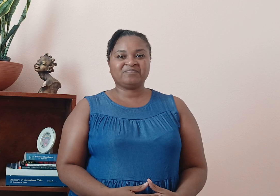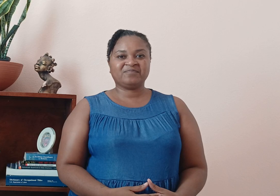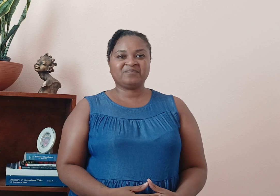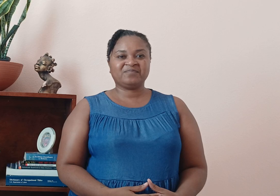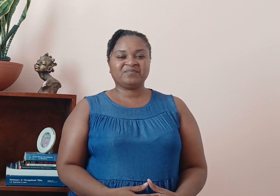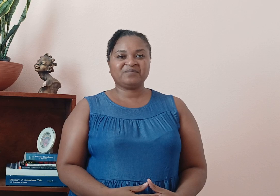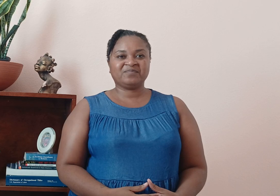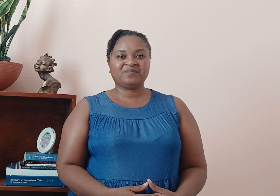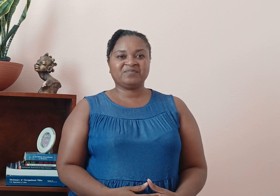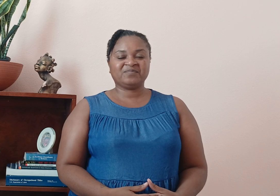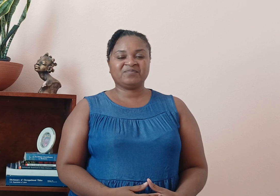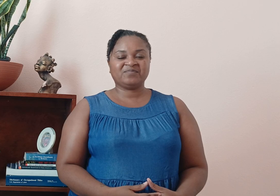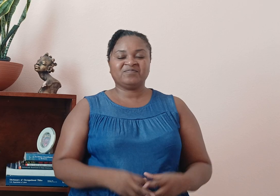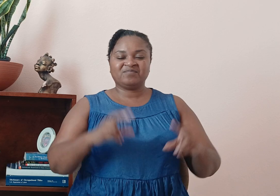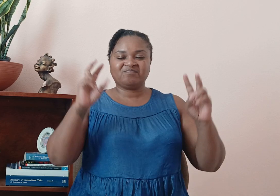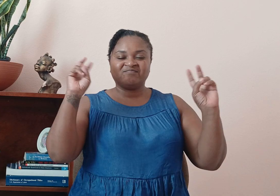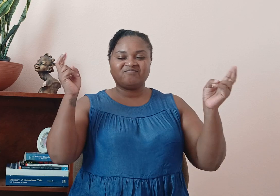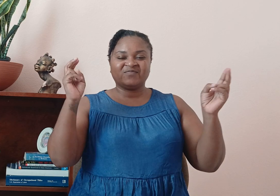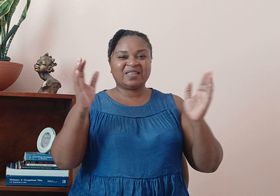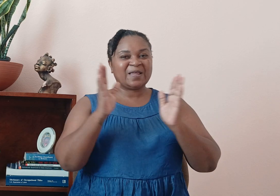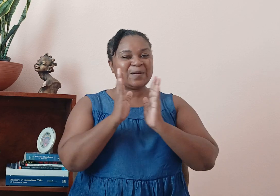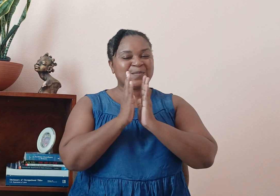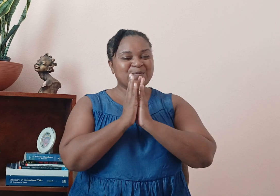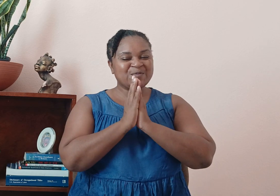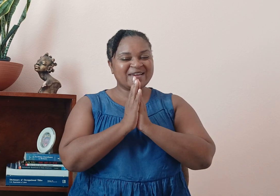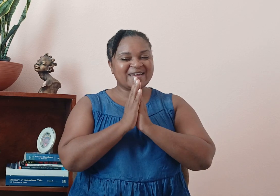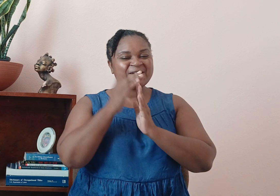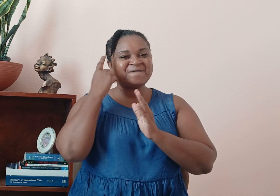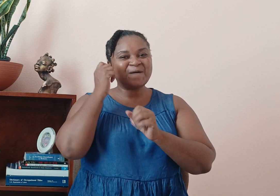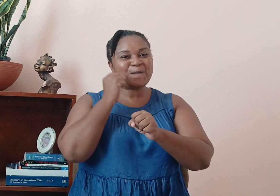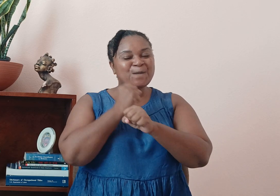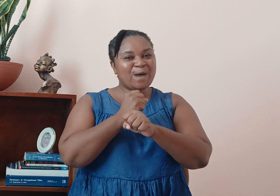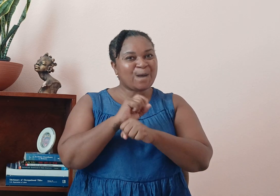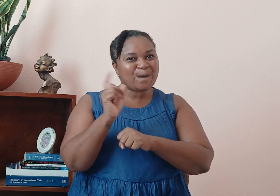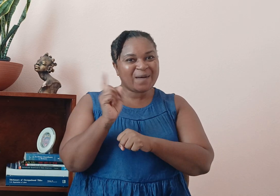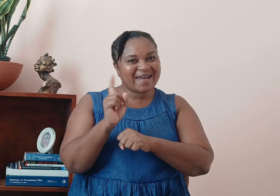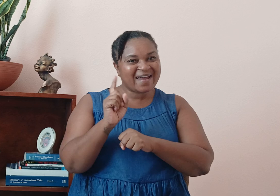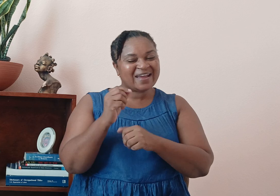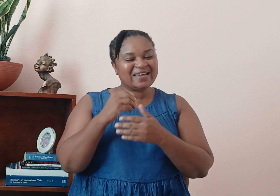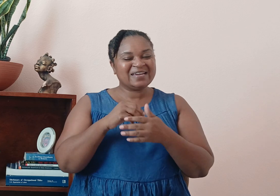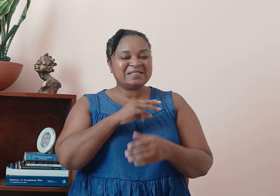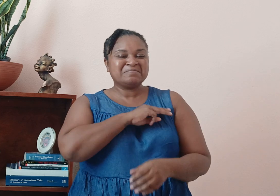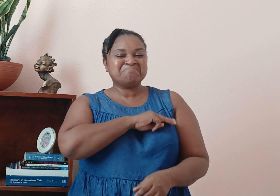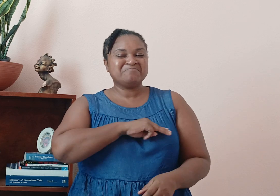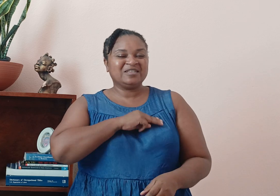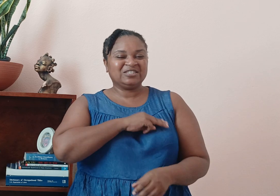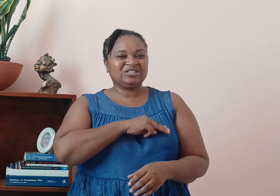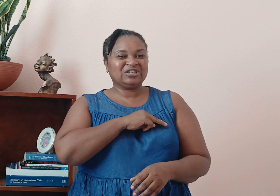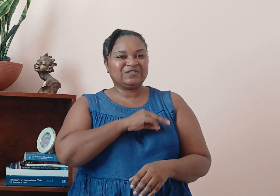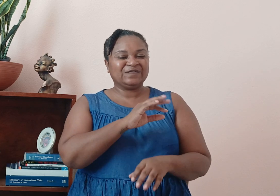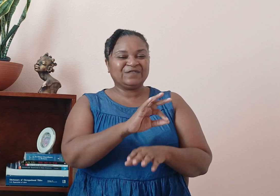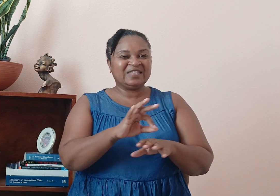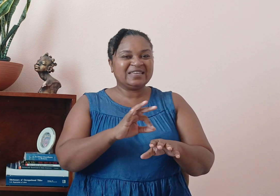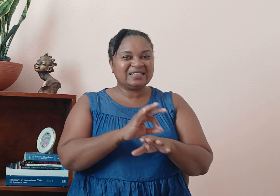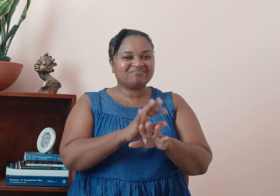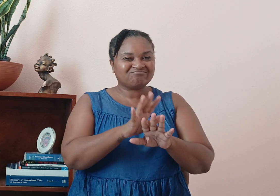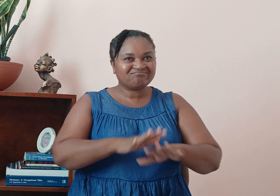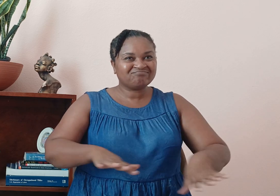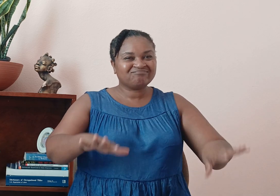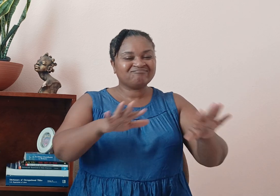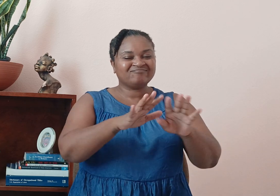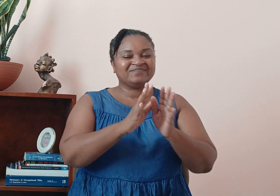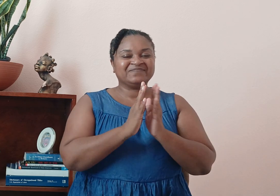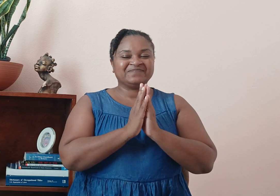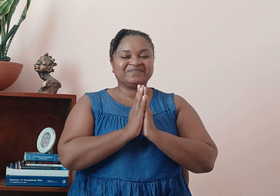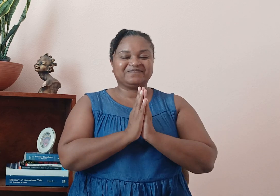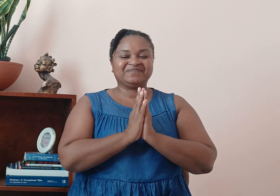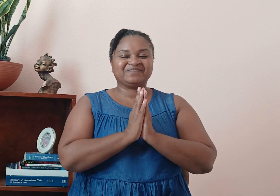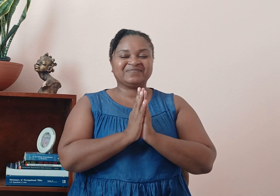A prayer for work in the mission field Lord Jesus, you said in your word that